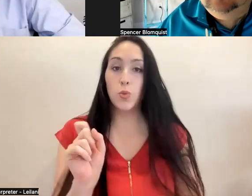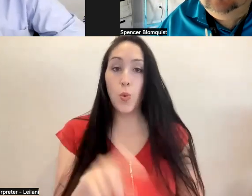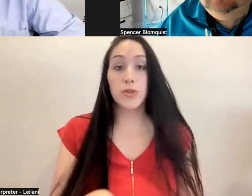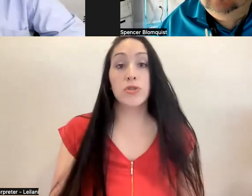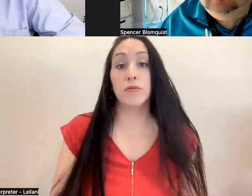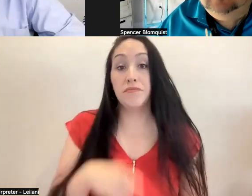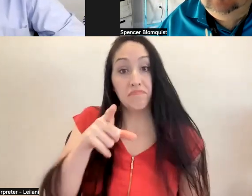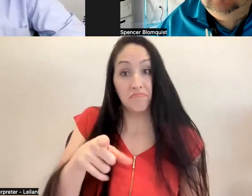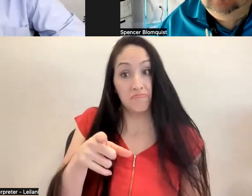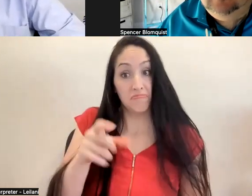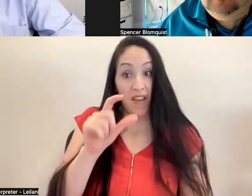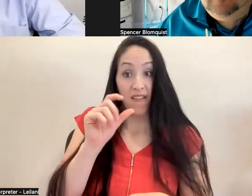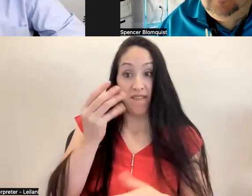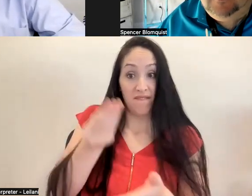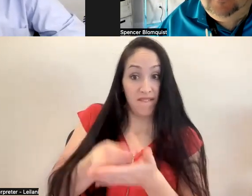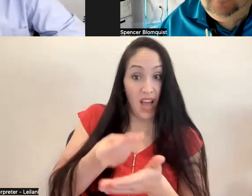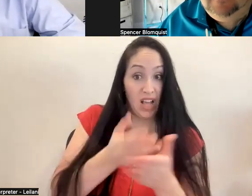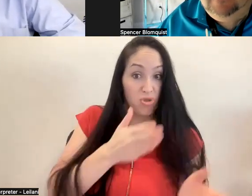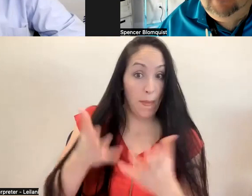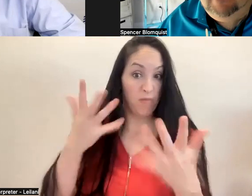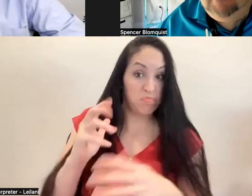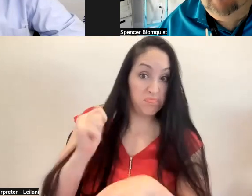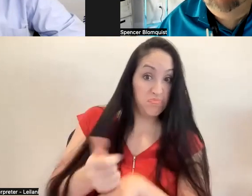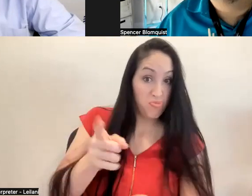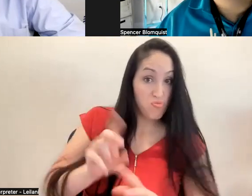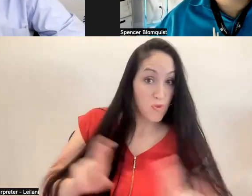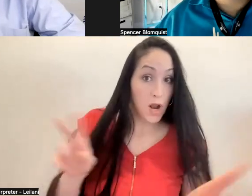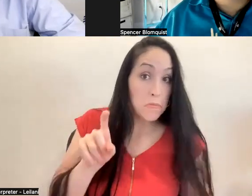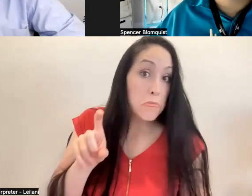Audience, you know, are you prepared for whatever tomorrow?